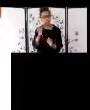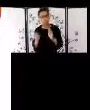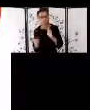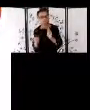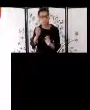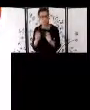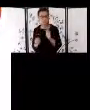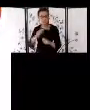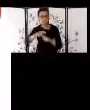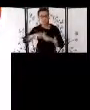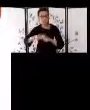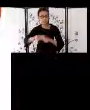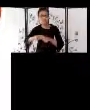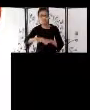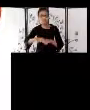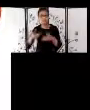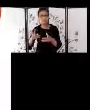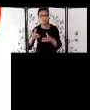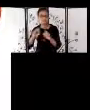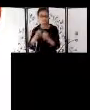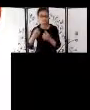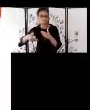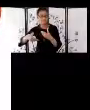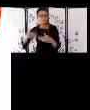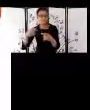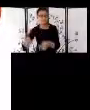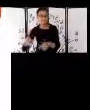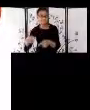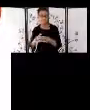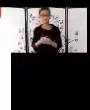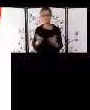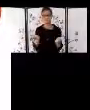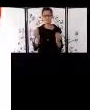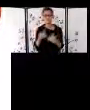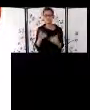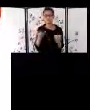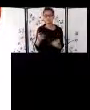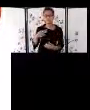be asked to provide in the application. Most of it is very straightforward but if you have